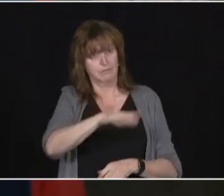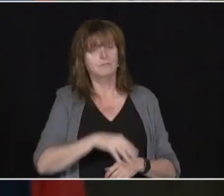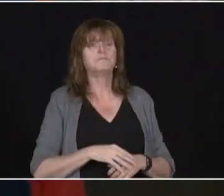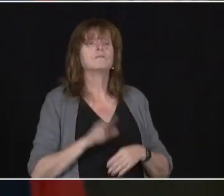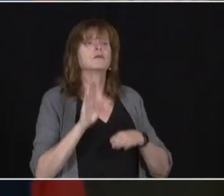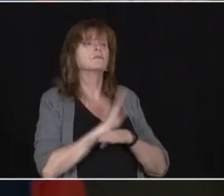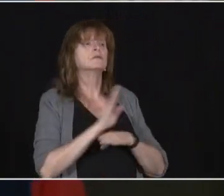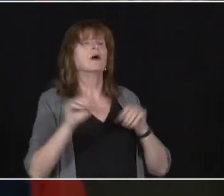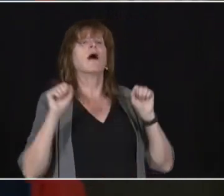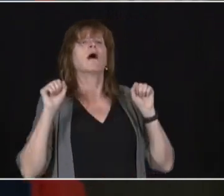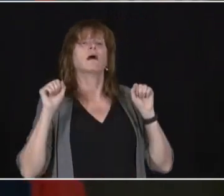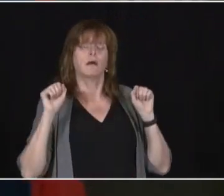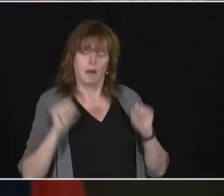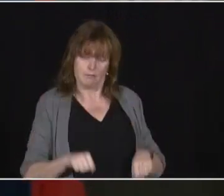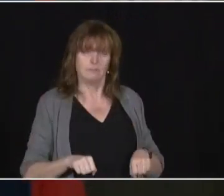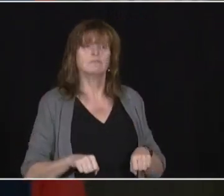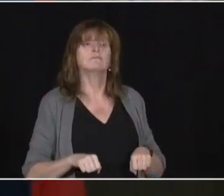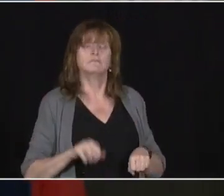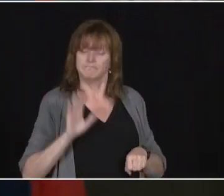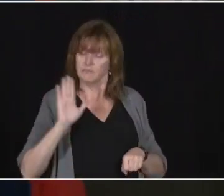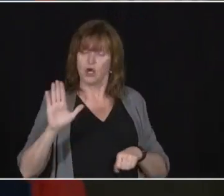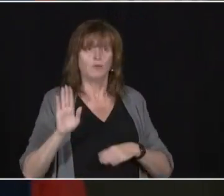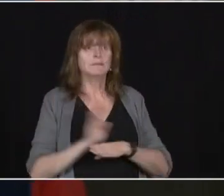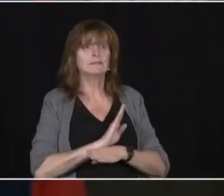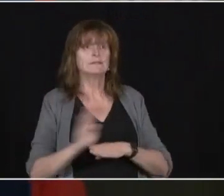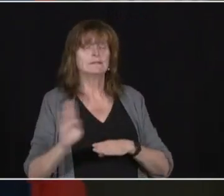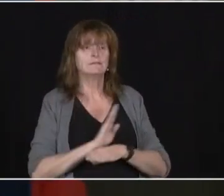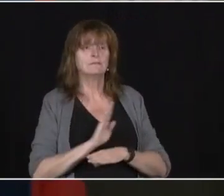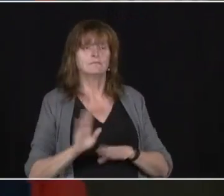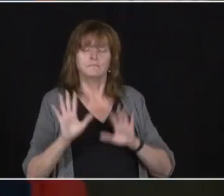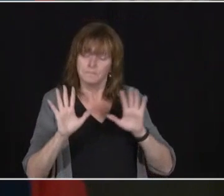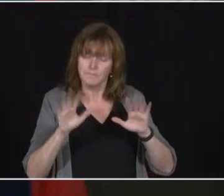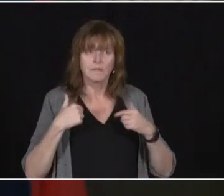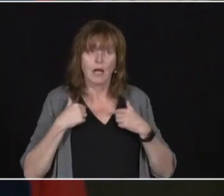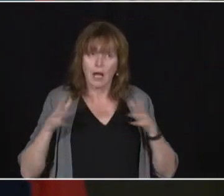who refuses to use a mask? They have the right